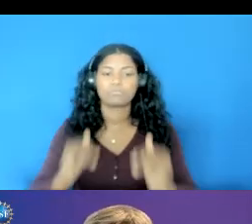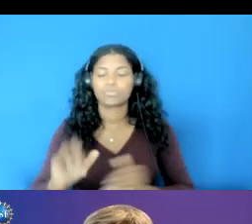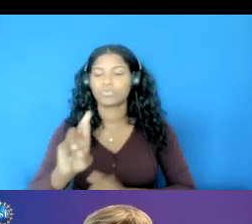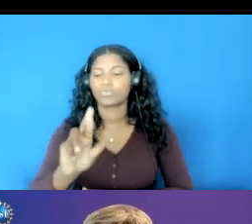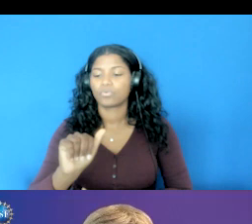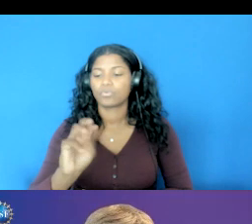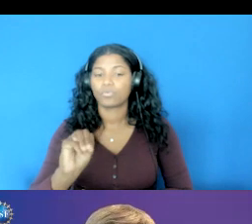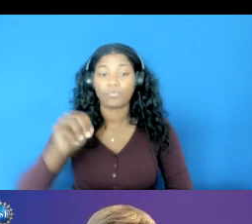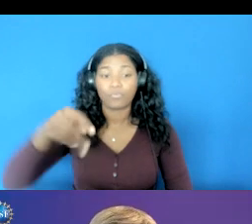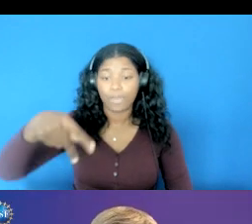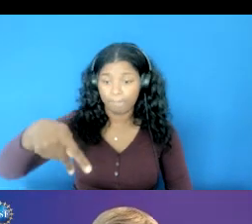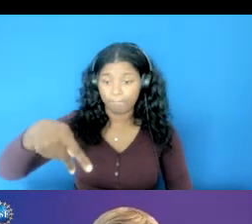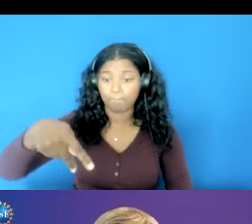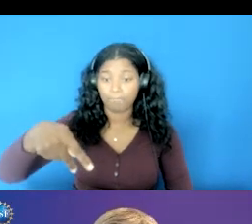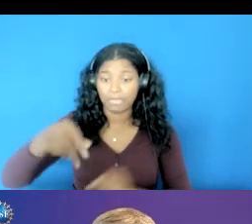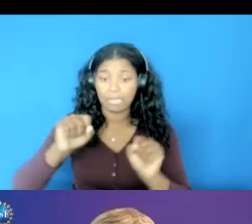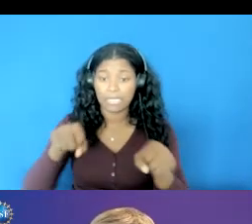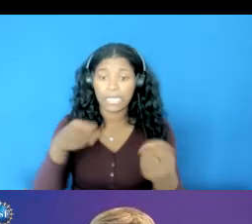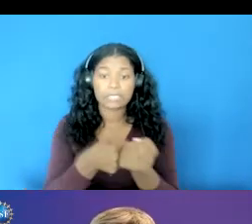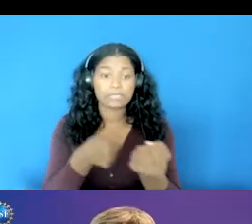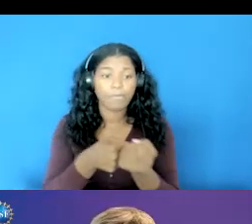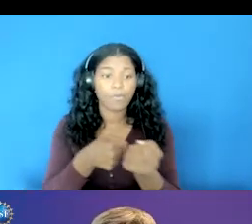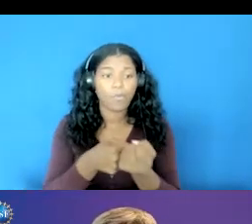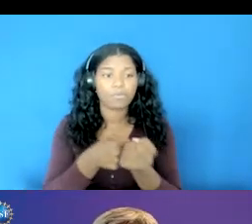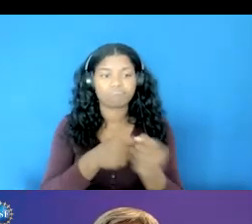to support post-baccalaureate training and mentoring.